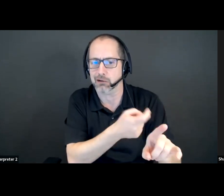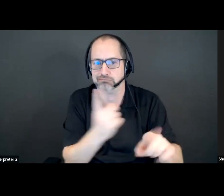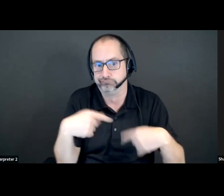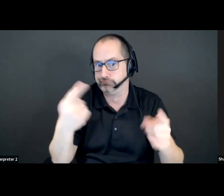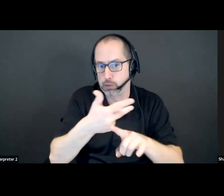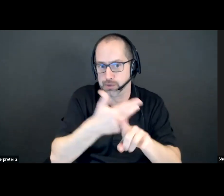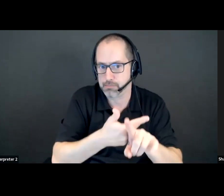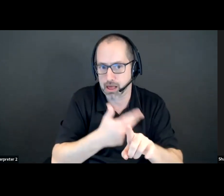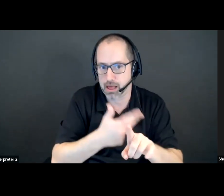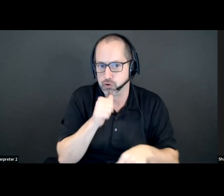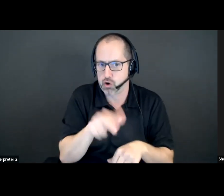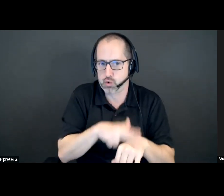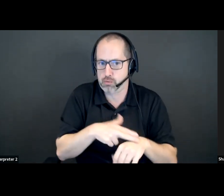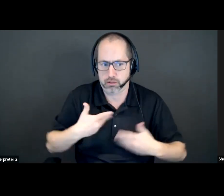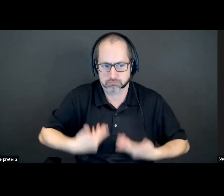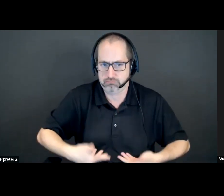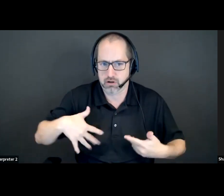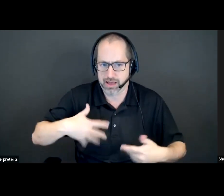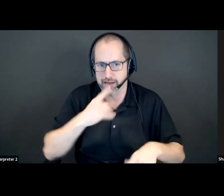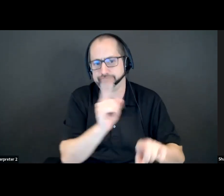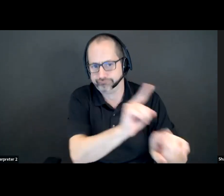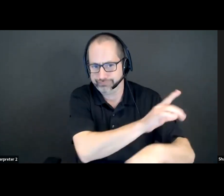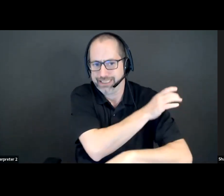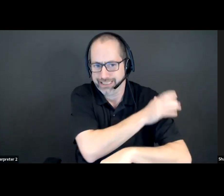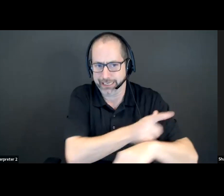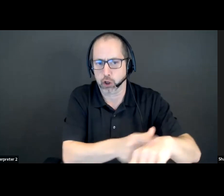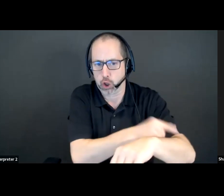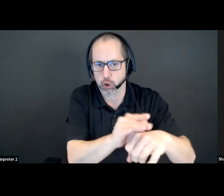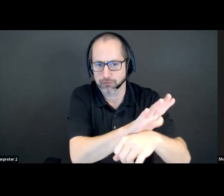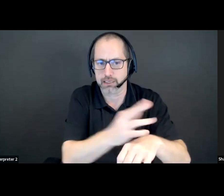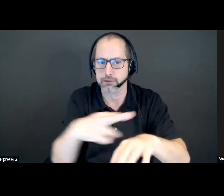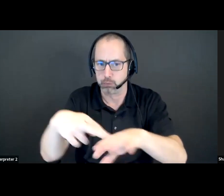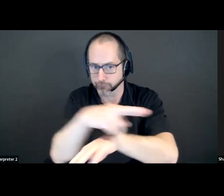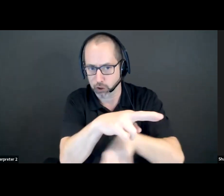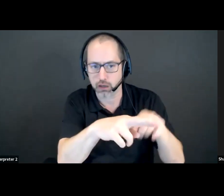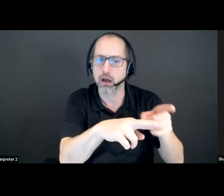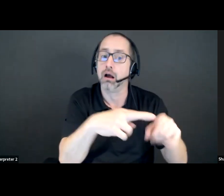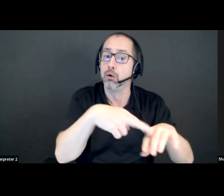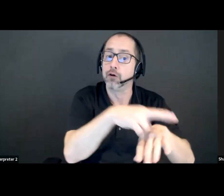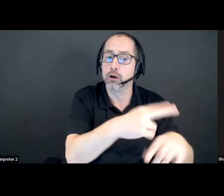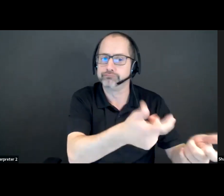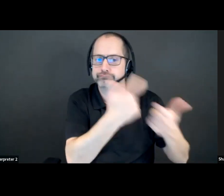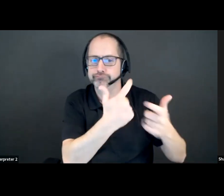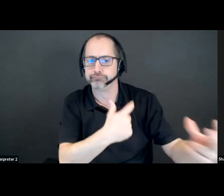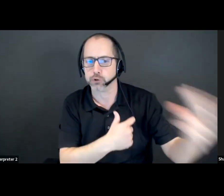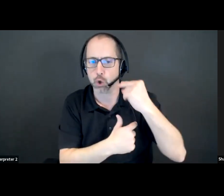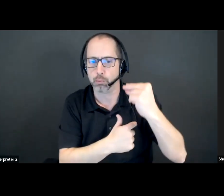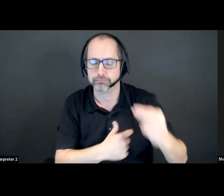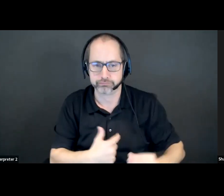not back to normal. But my referral was rejected because my symptoms aren't primarily pulmonary